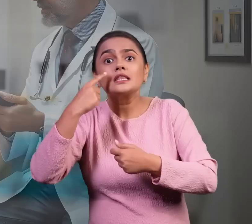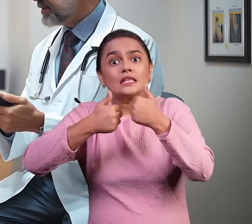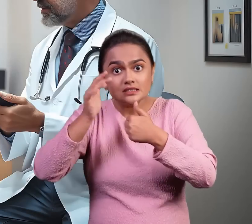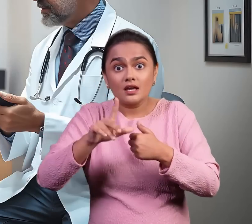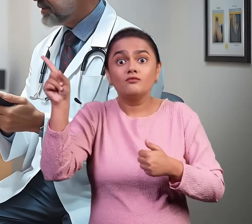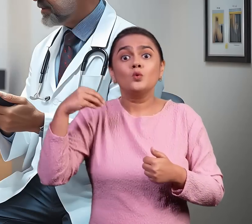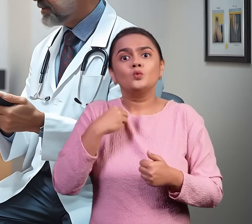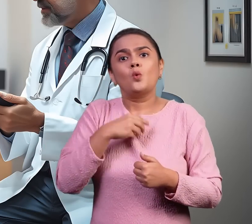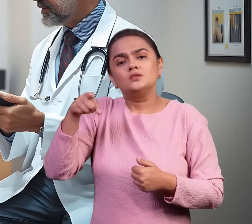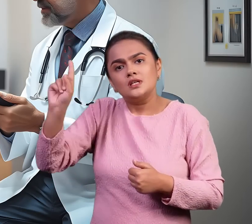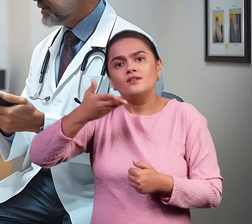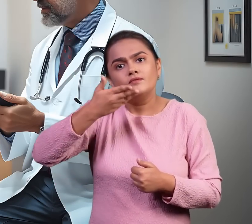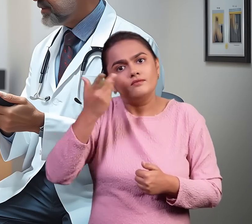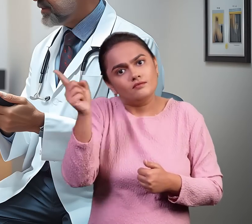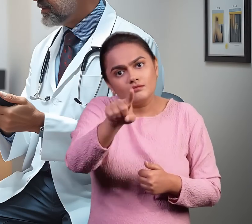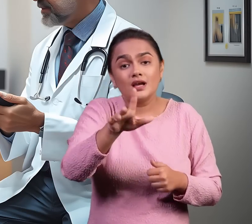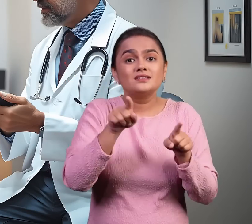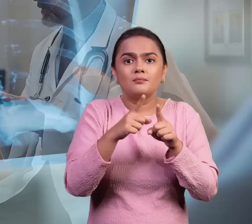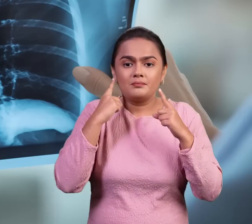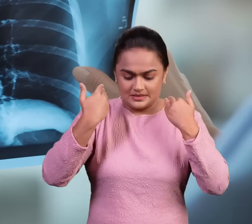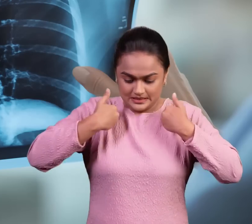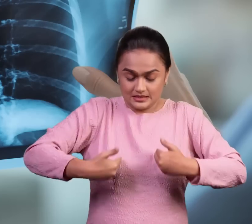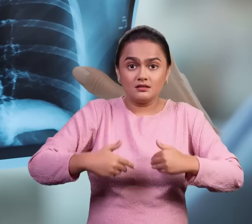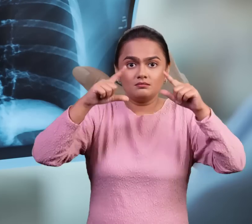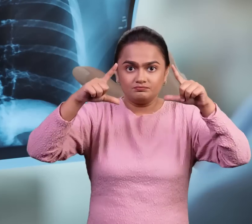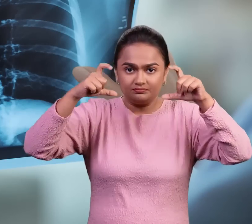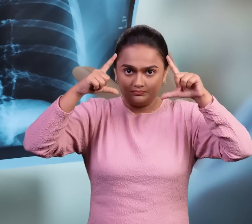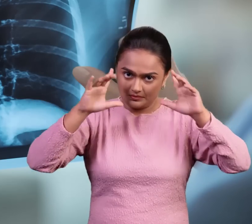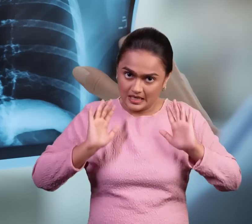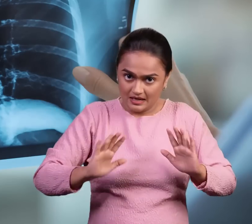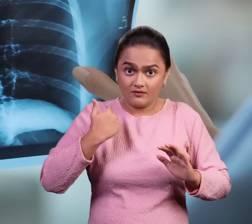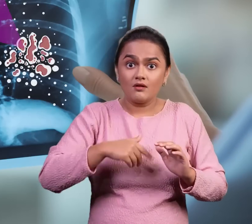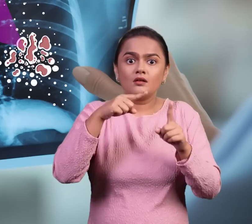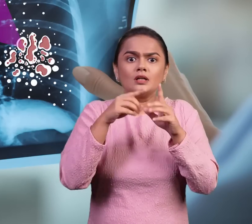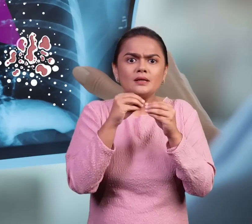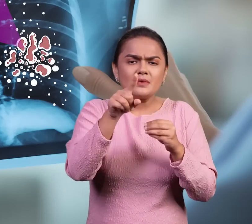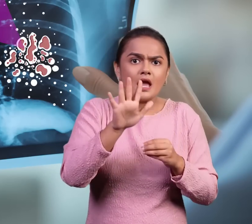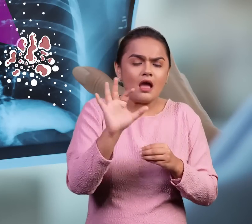Doctors may recommend tests like a chest X-ray to detect TB.